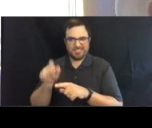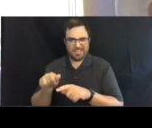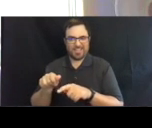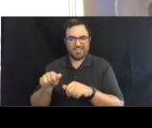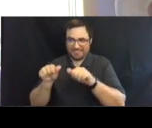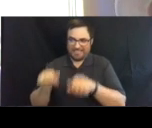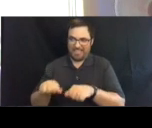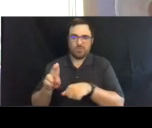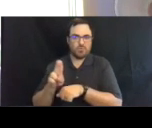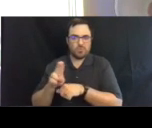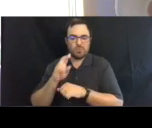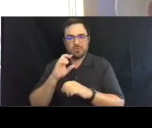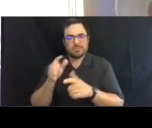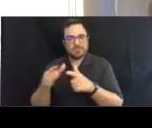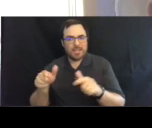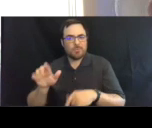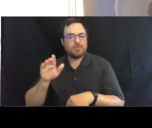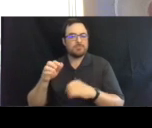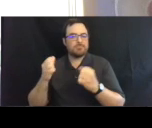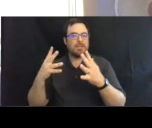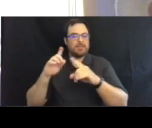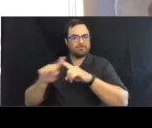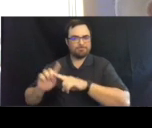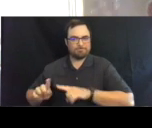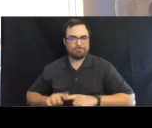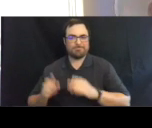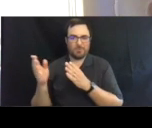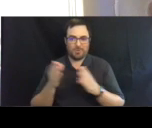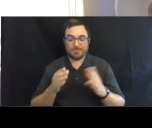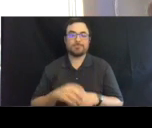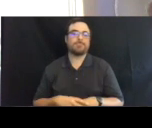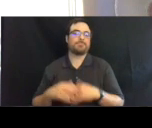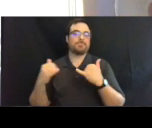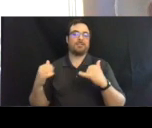ways that he wasn't able to before. So for my next lesson, I'm going